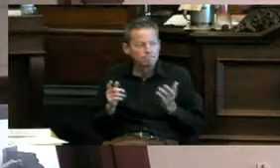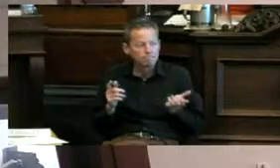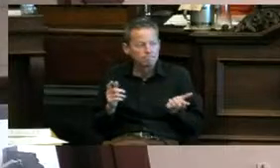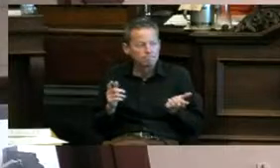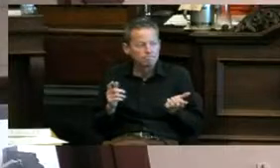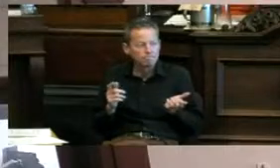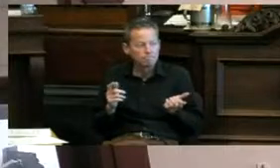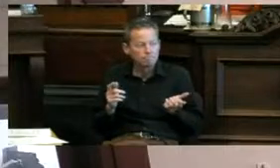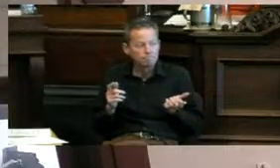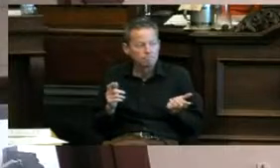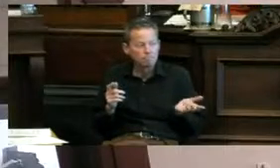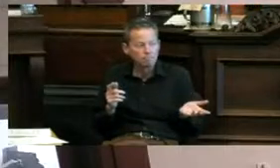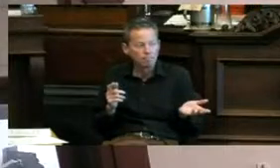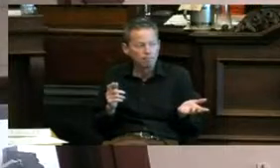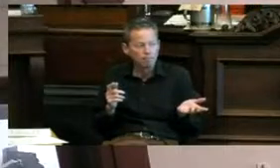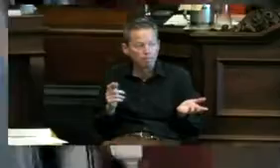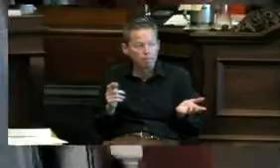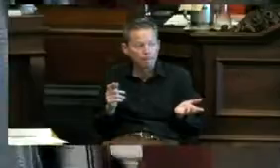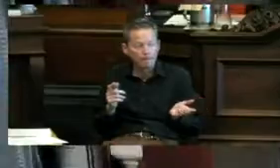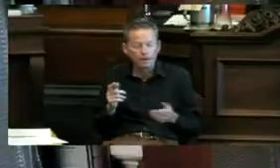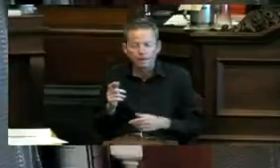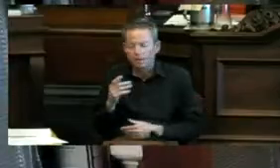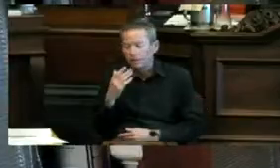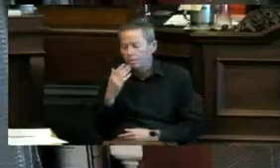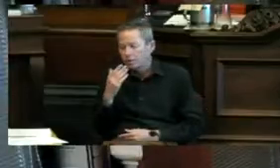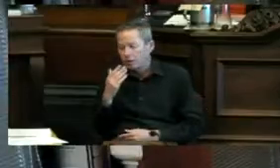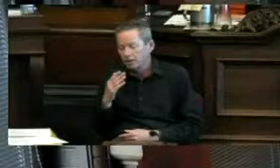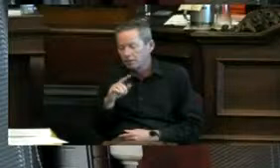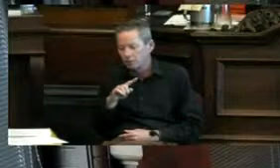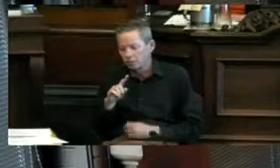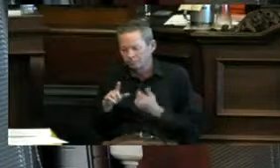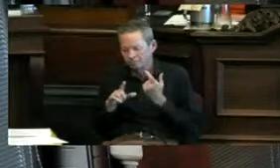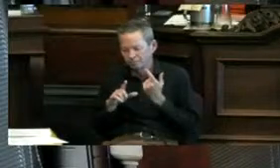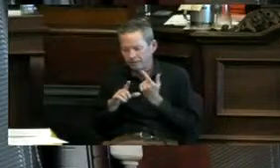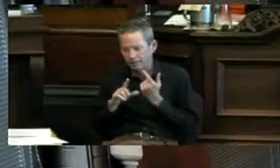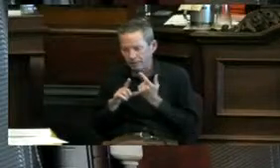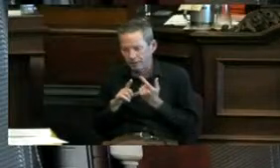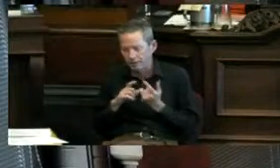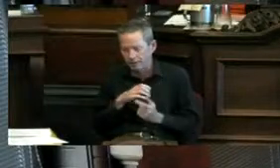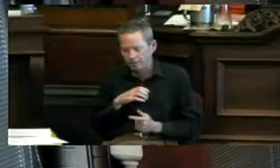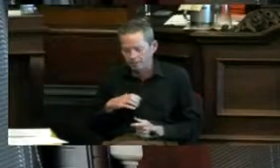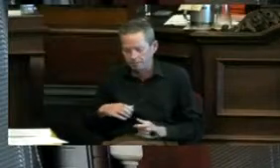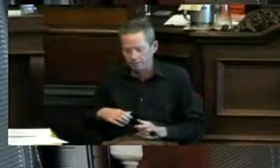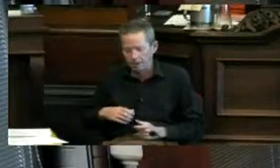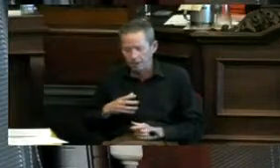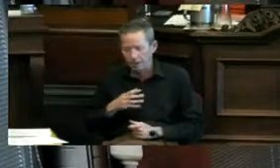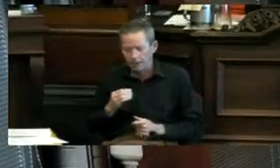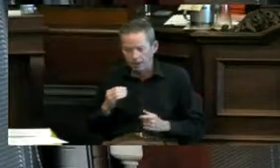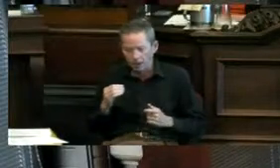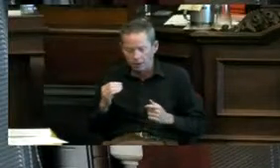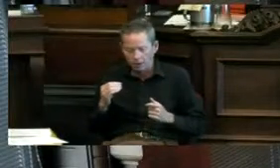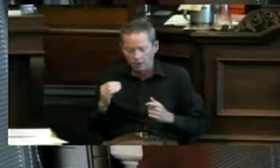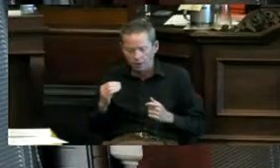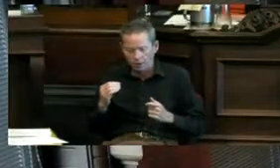this? I understand the cost. I get that. But you know. Yeah. So